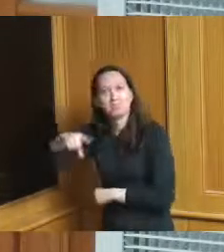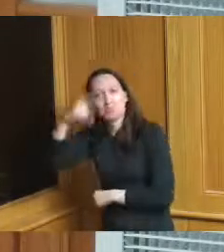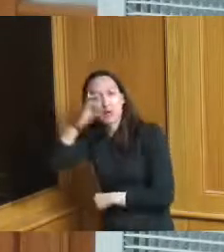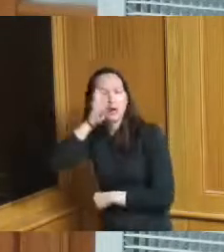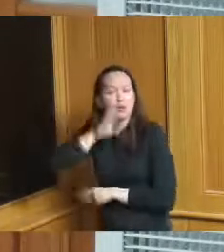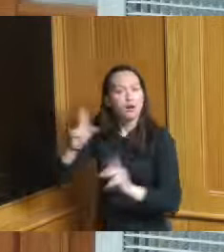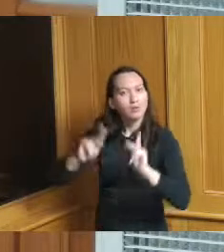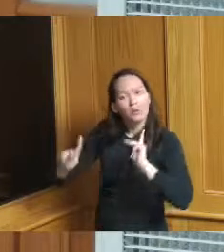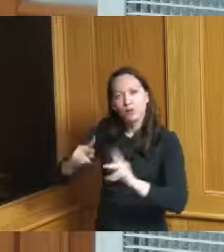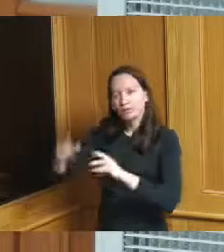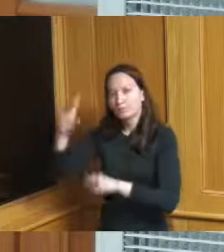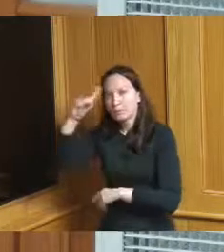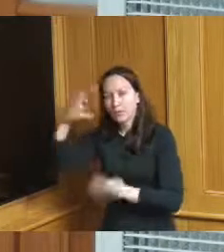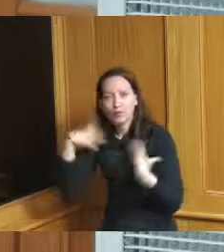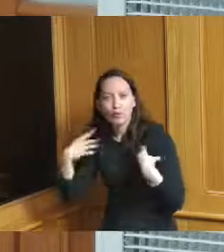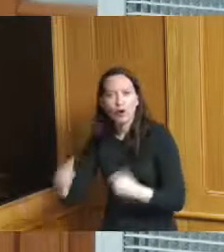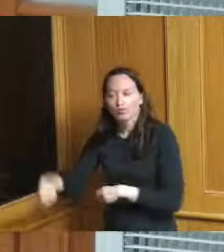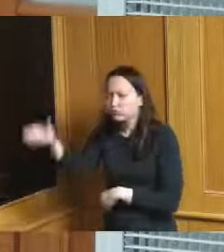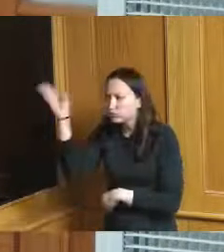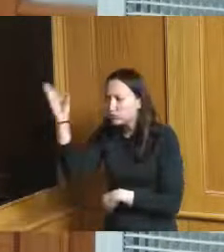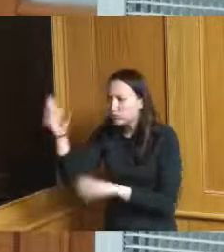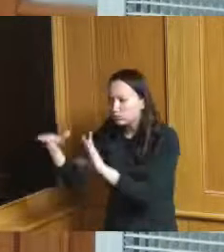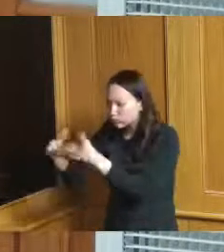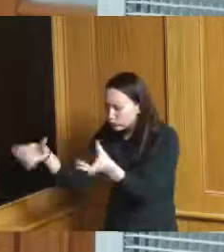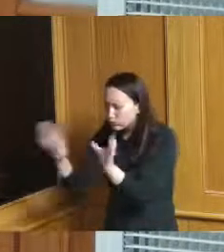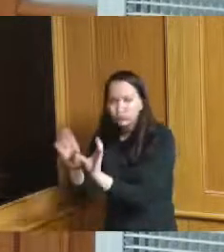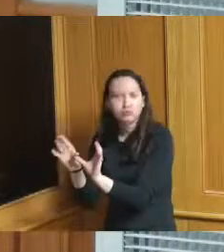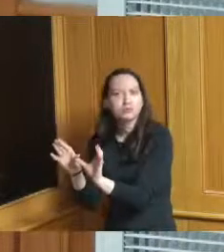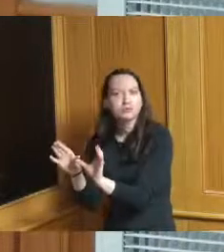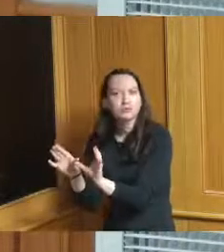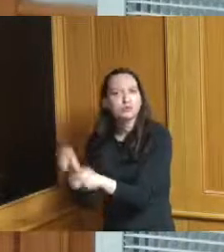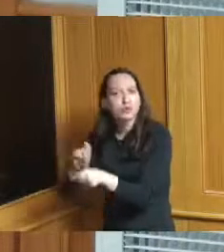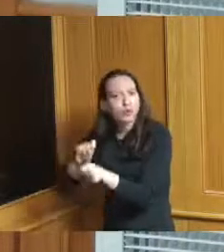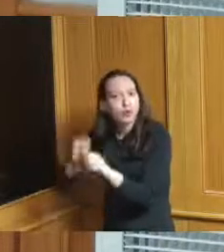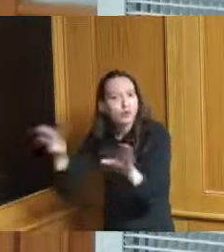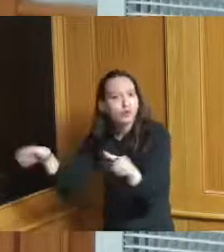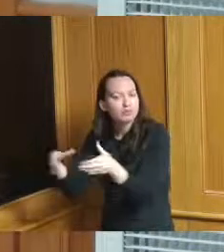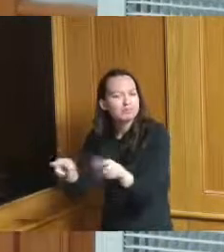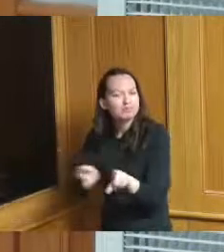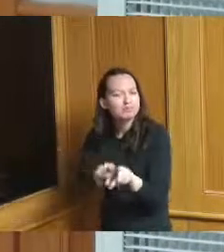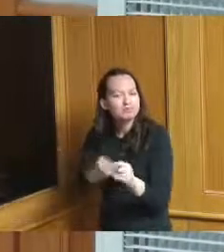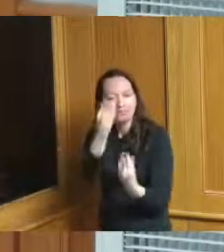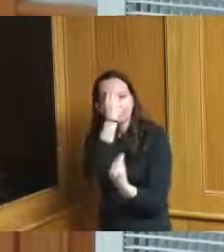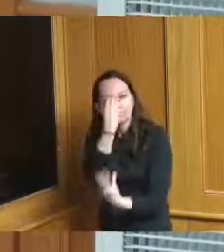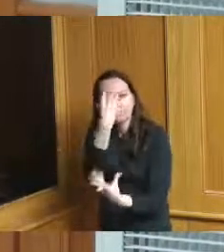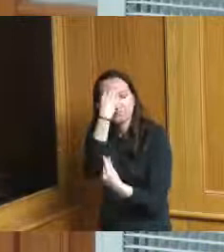provide mental health forums and mental health work groups as well as information and campaigns